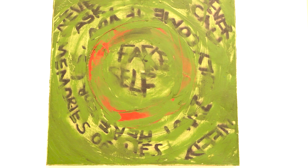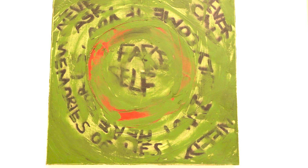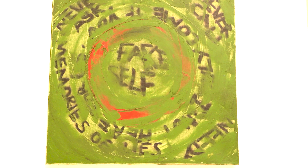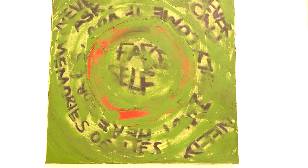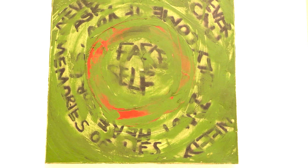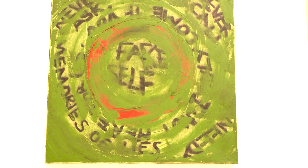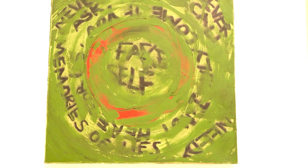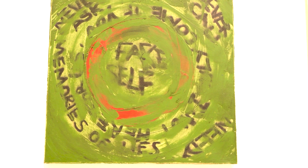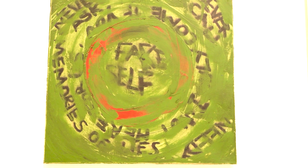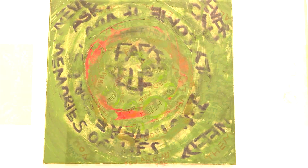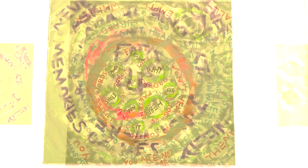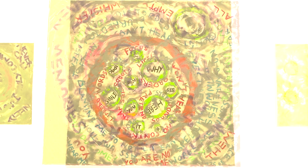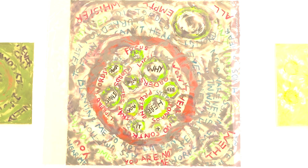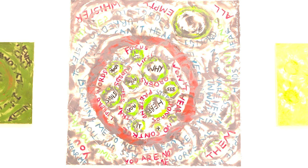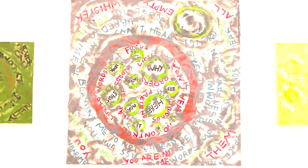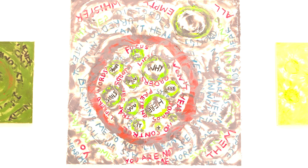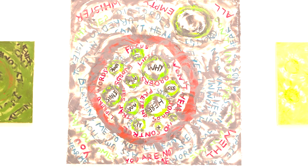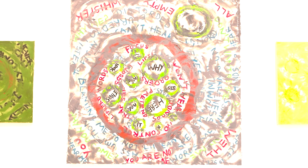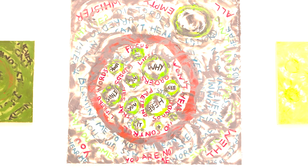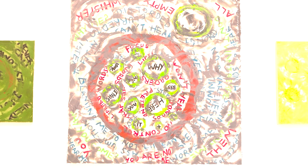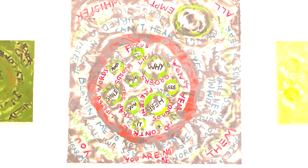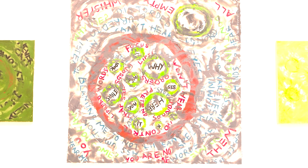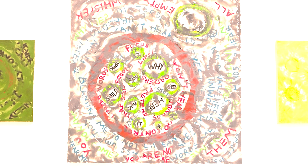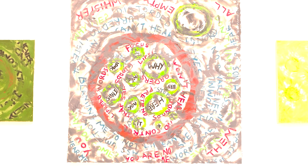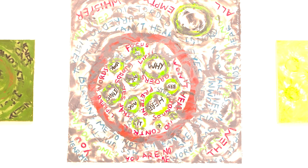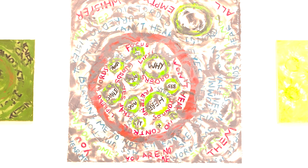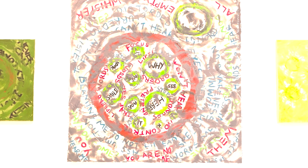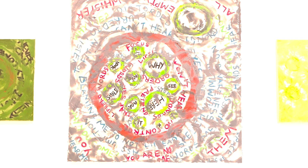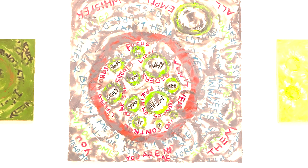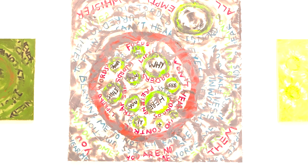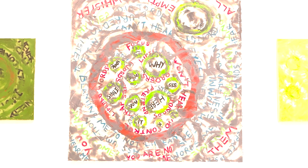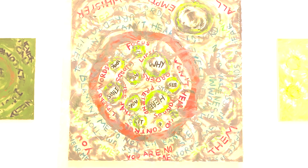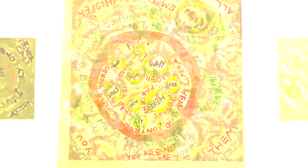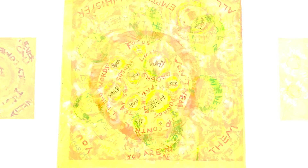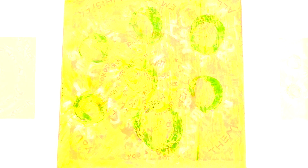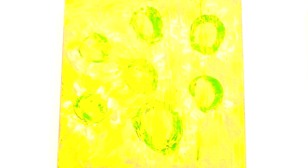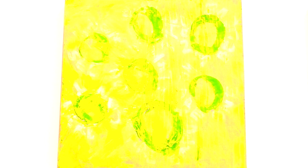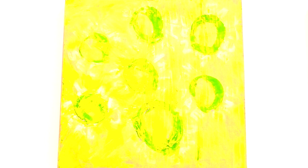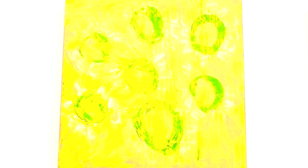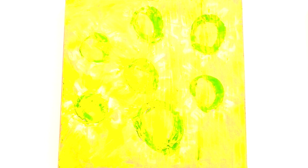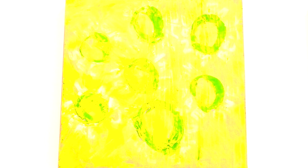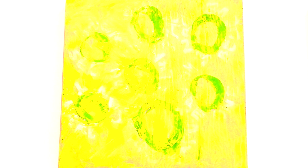I think I tried to include all of the family in the circle because of the sounds that I'd hear.